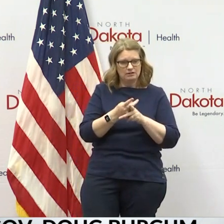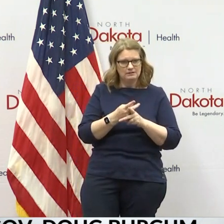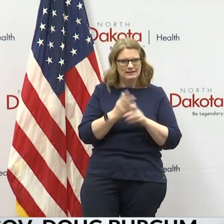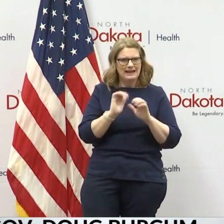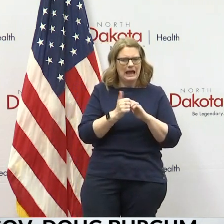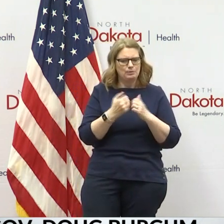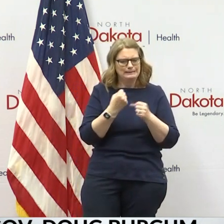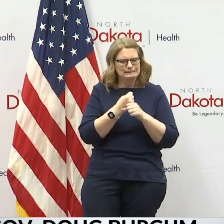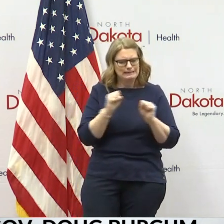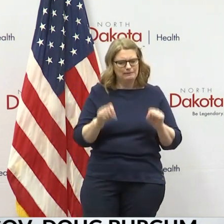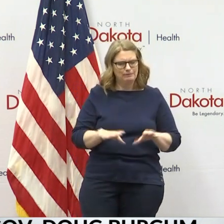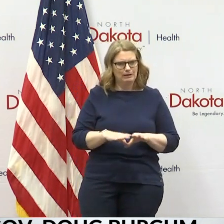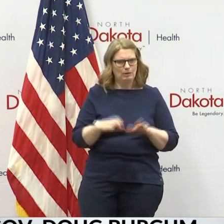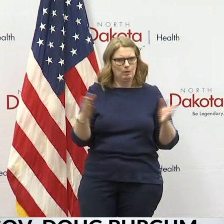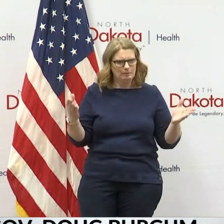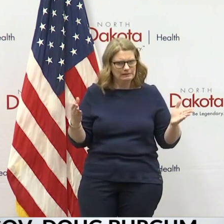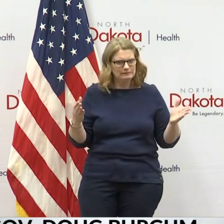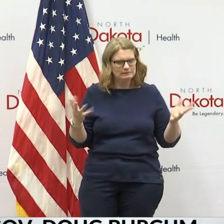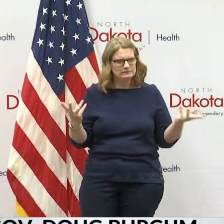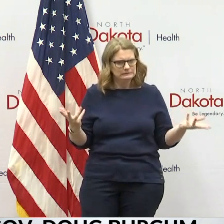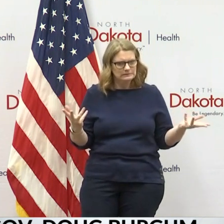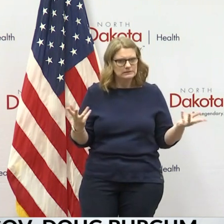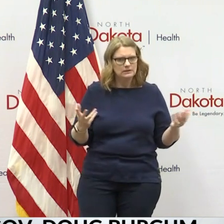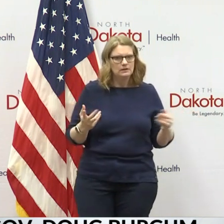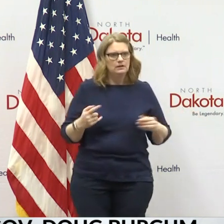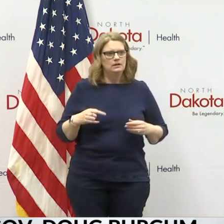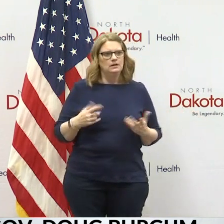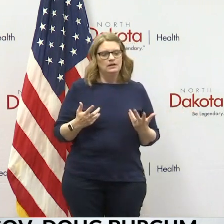IS HOW DO WE REENGAGE AND SAFELY ALLOW TO HAVE VISITORS INTO THE